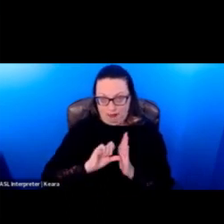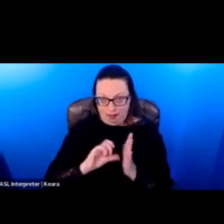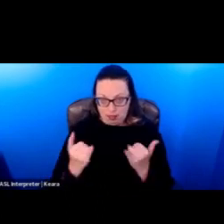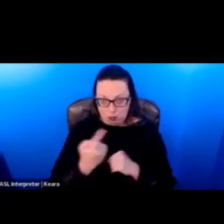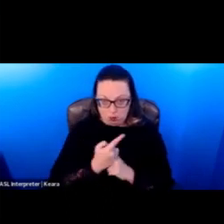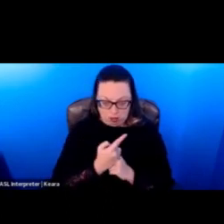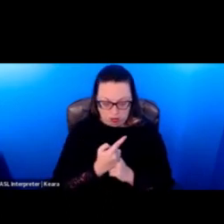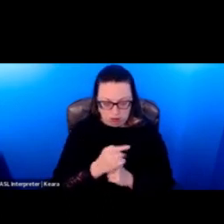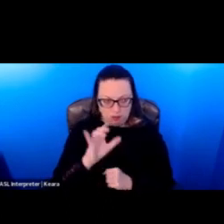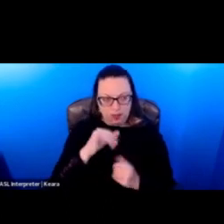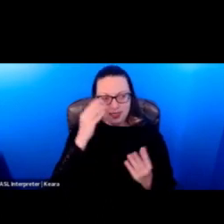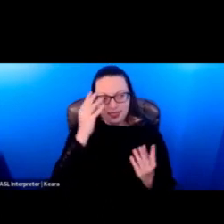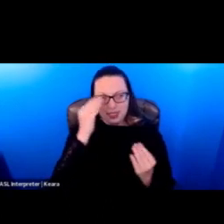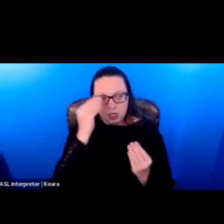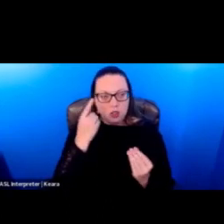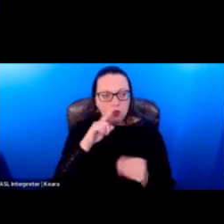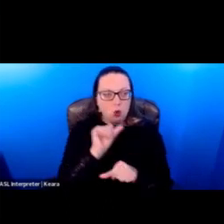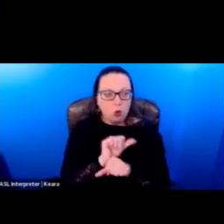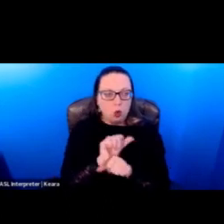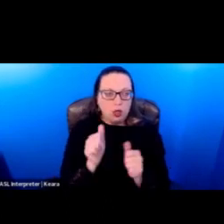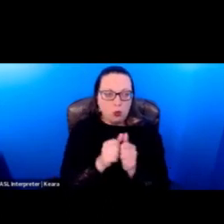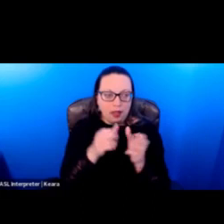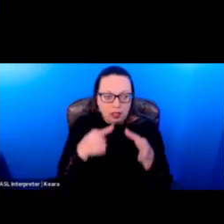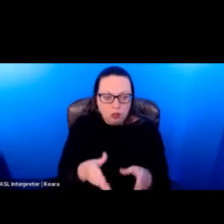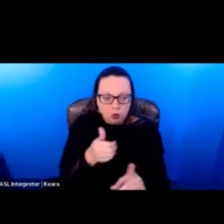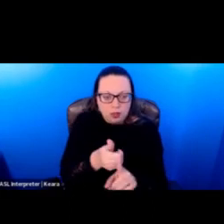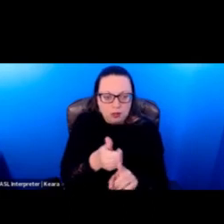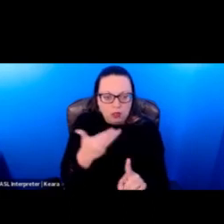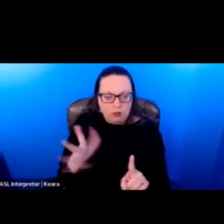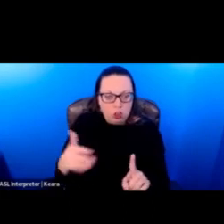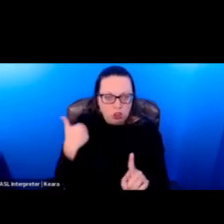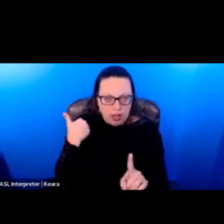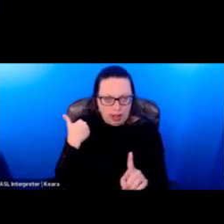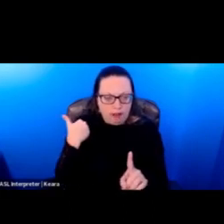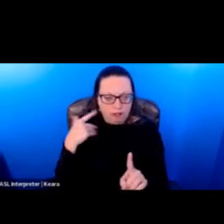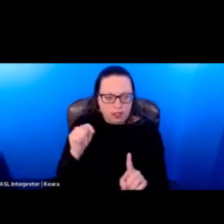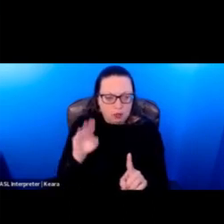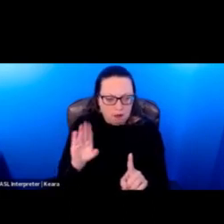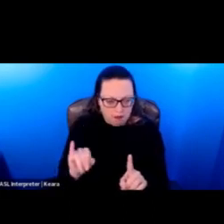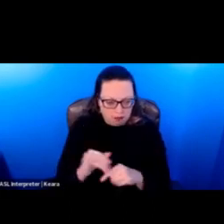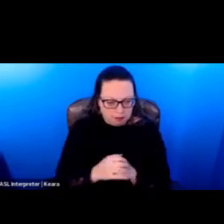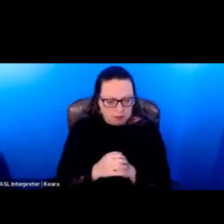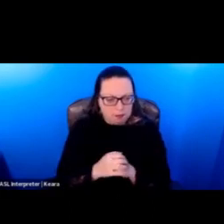Considerations for working with Individuals with Brain Injury. This, again, is the specifically the guide for employment service